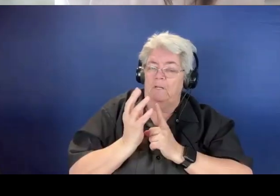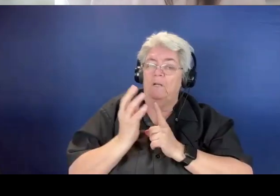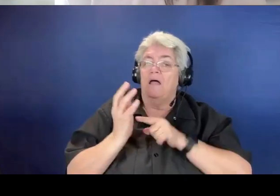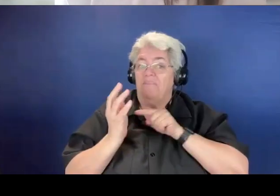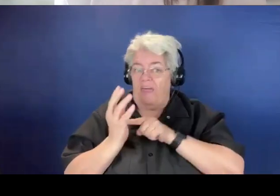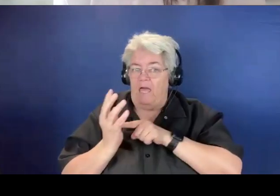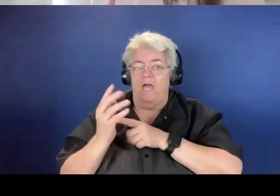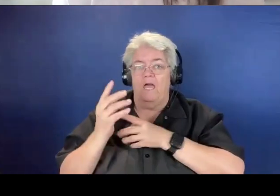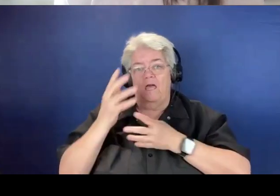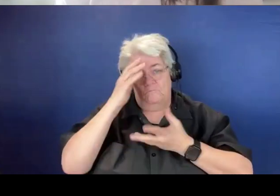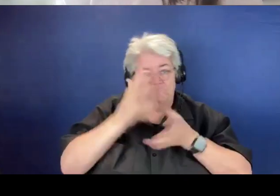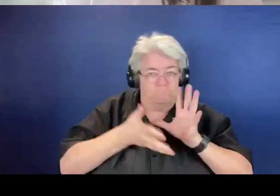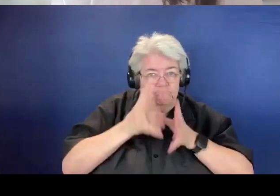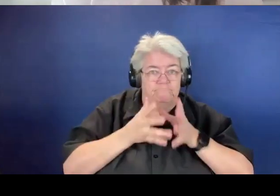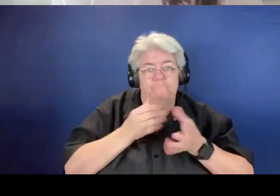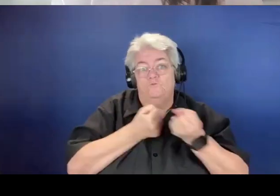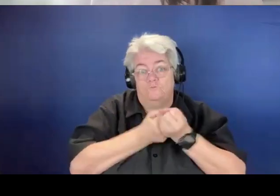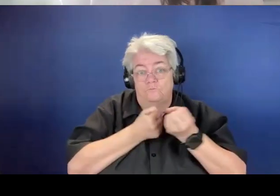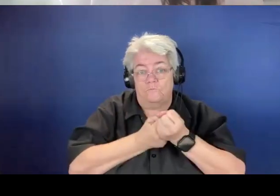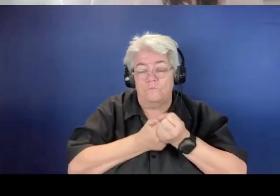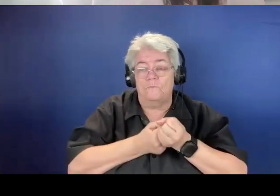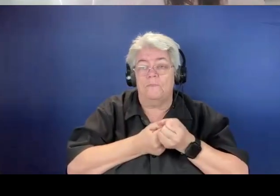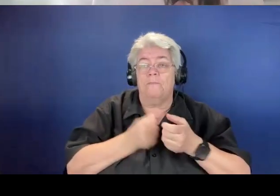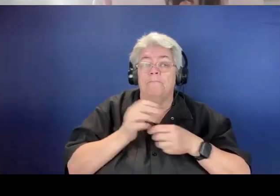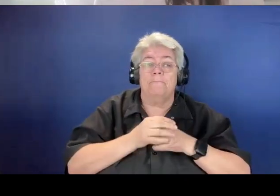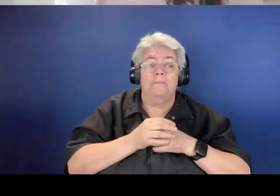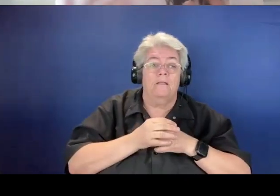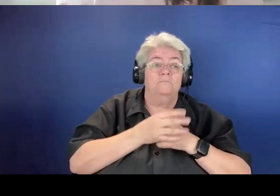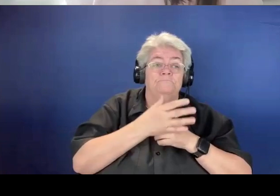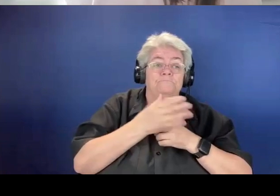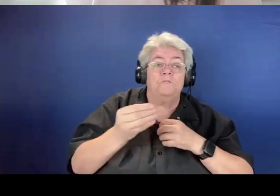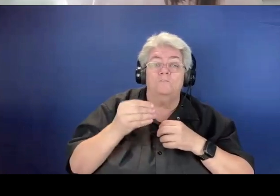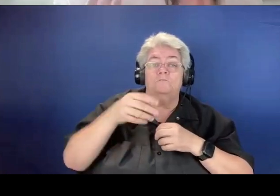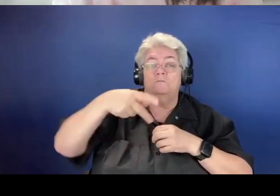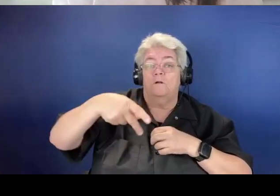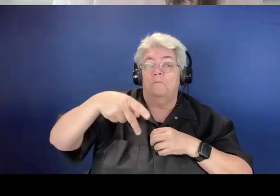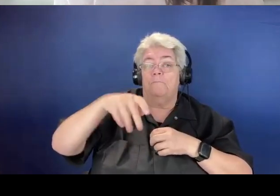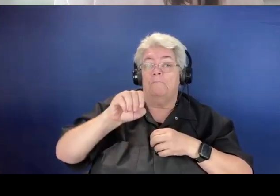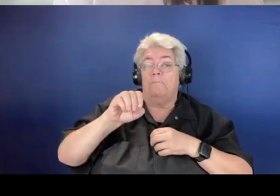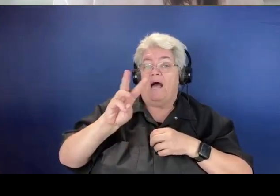Clinicians for power distance may find that a family's ability to self-advocate